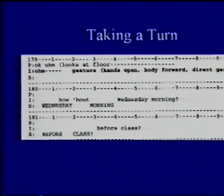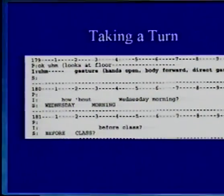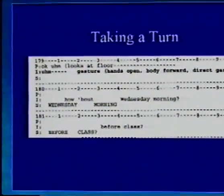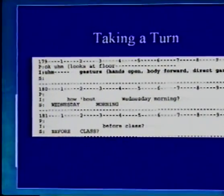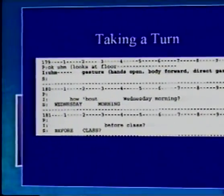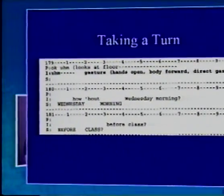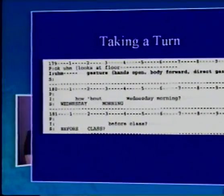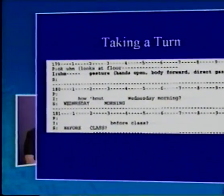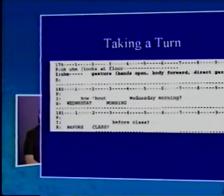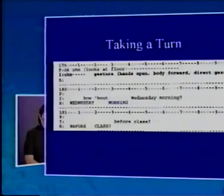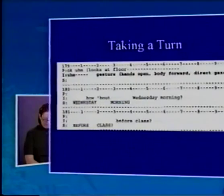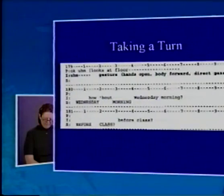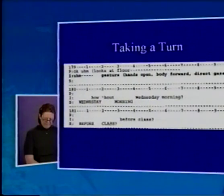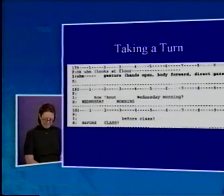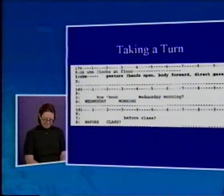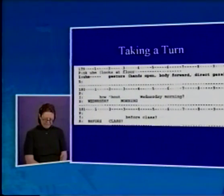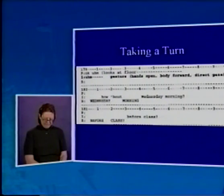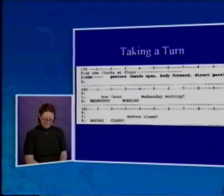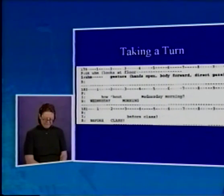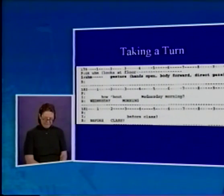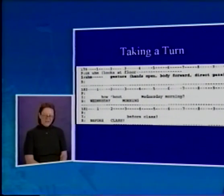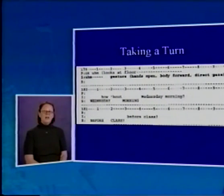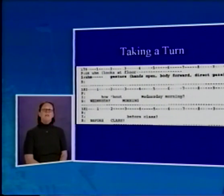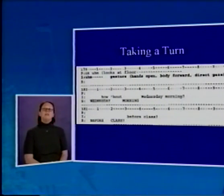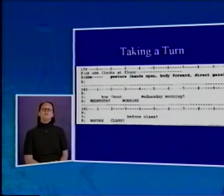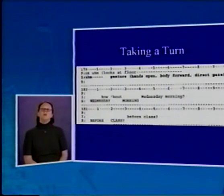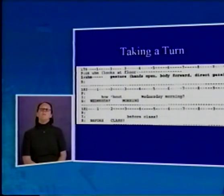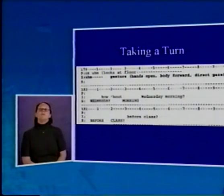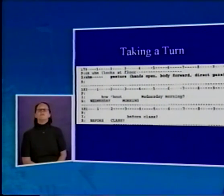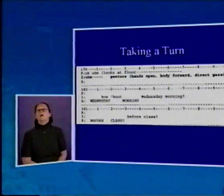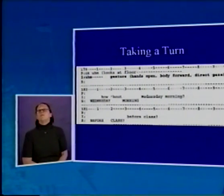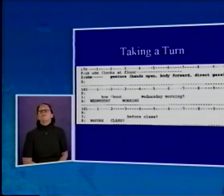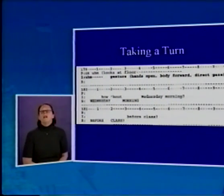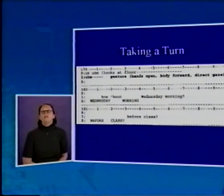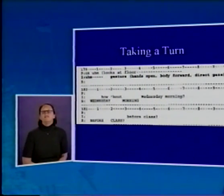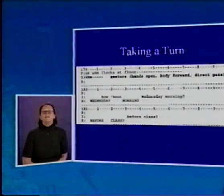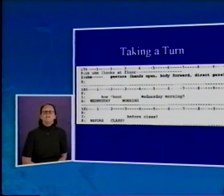and looks at the floor. The interpreter simultaneously